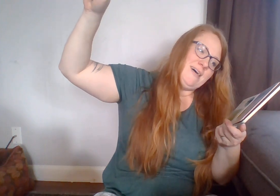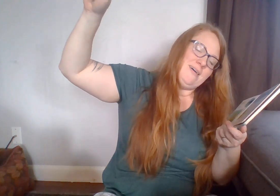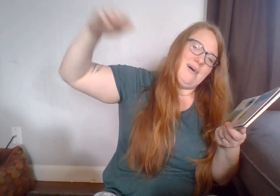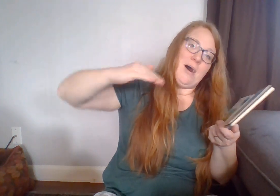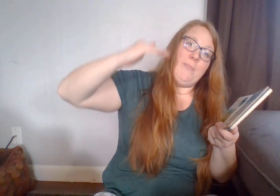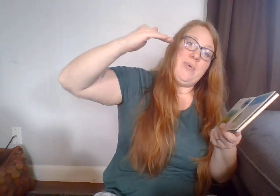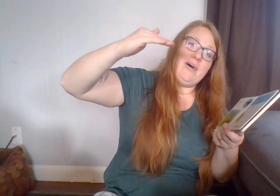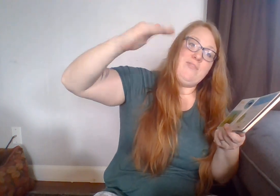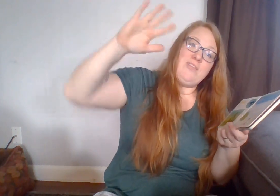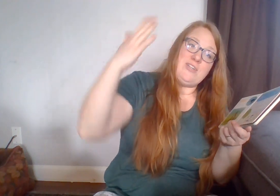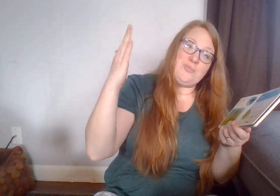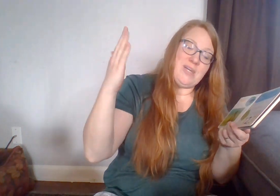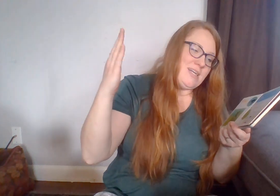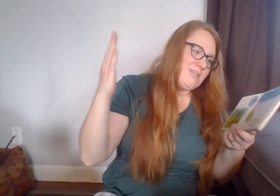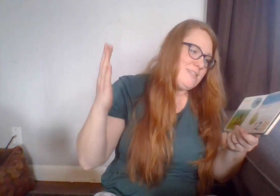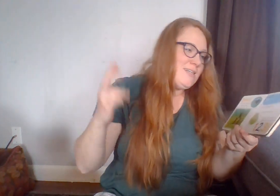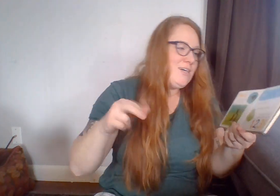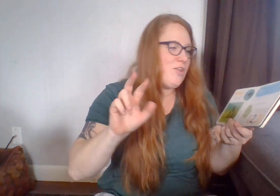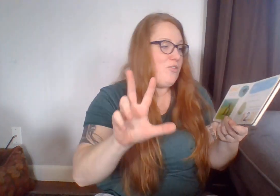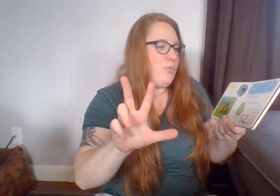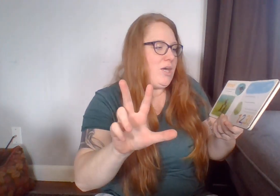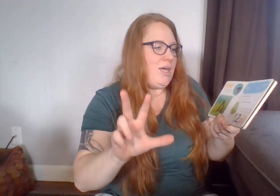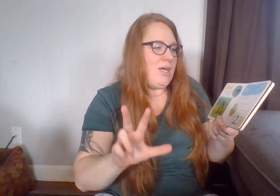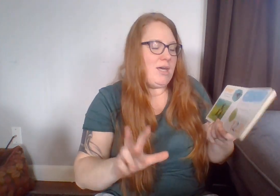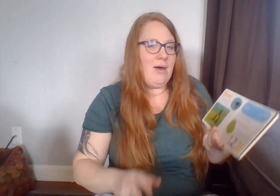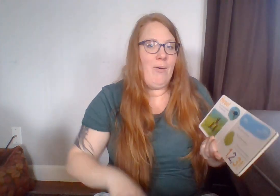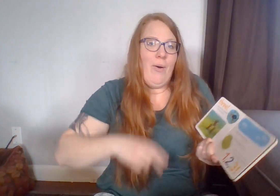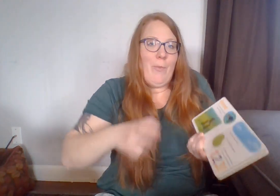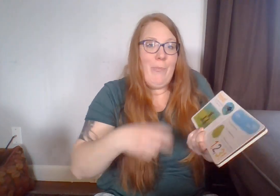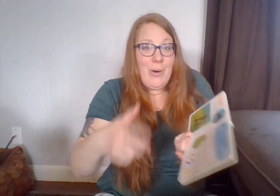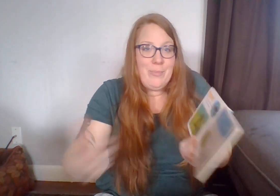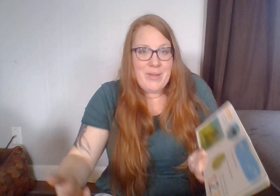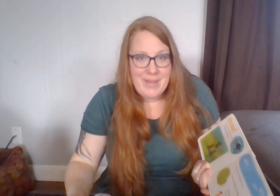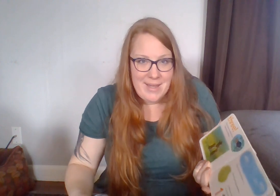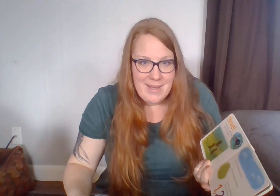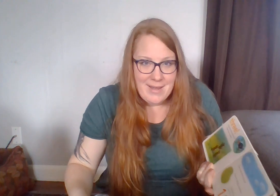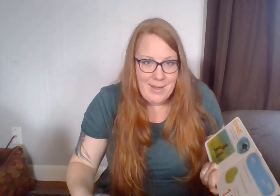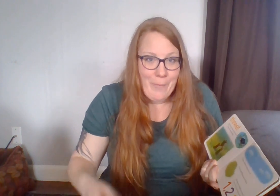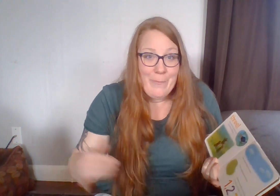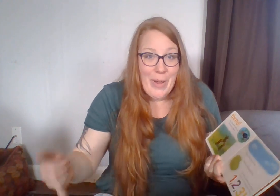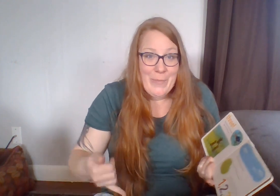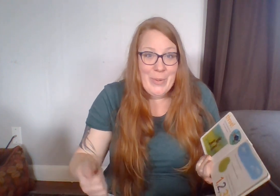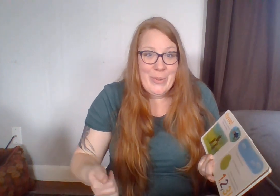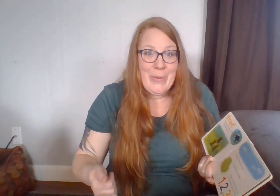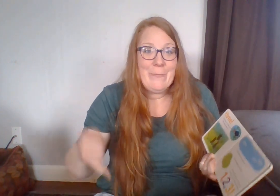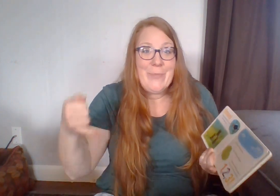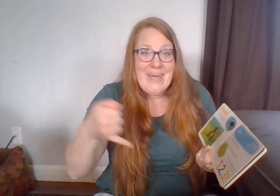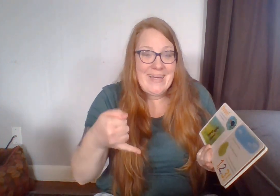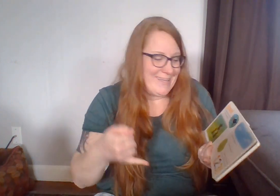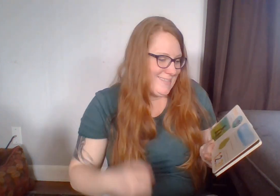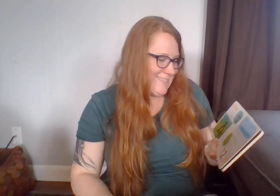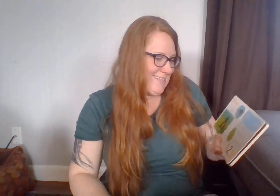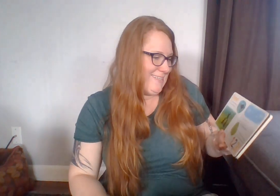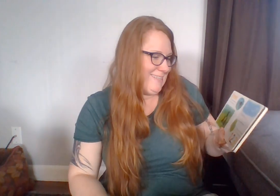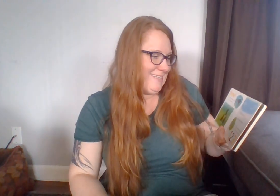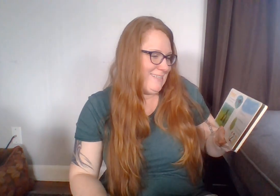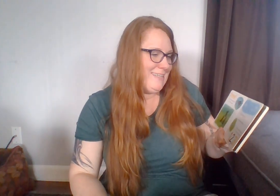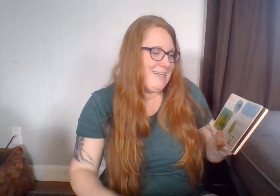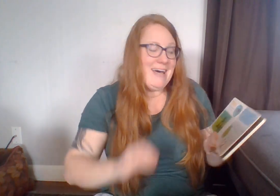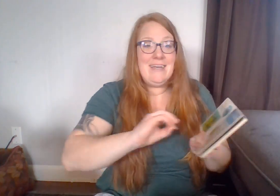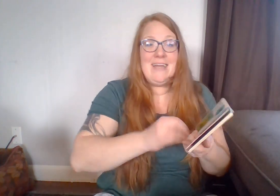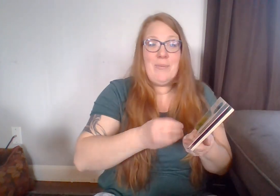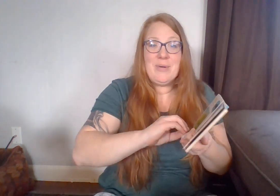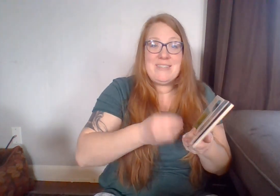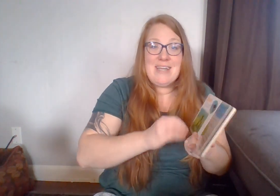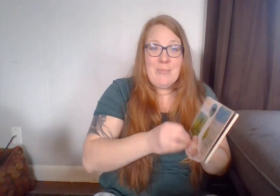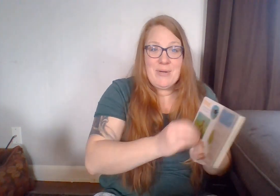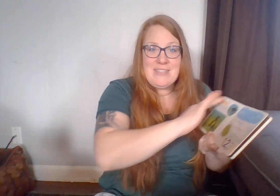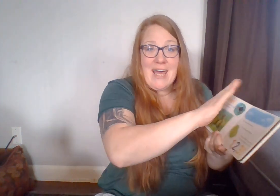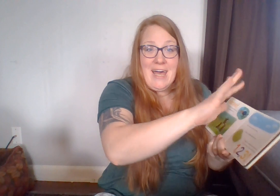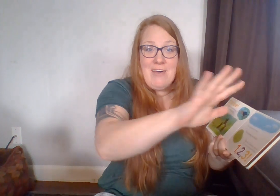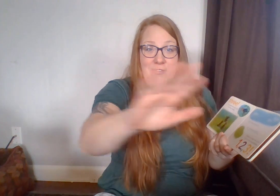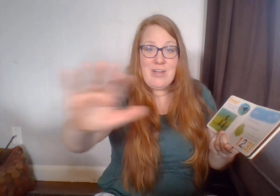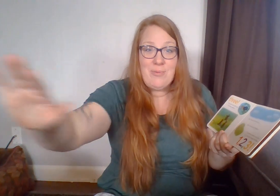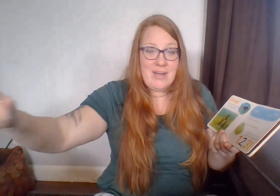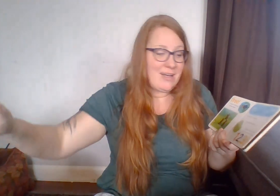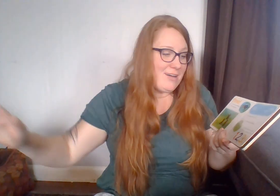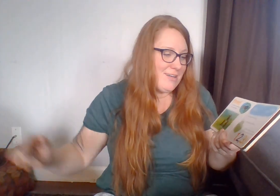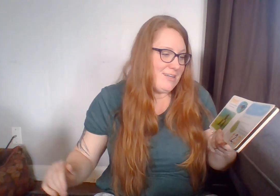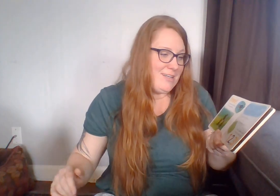above the trees, 3 bumbling bumble bees! Numbers, numbers, everywhere!